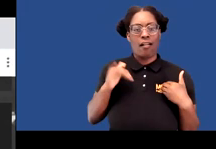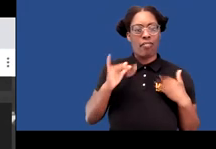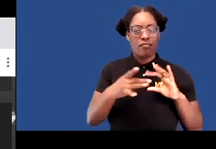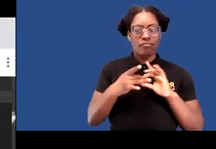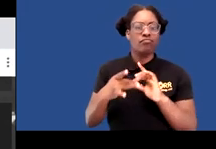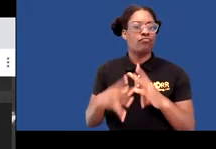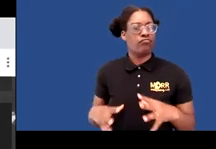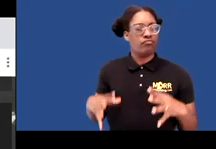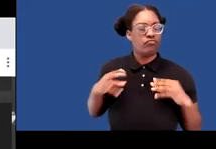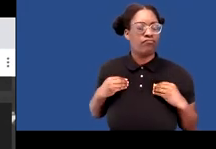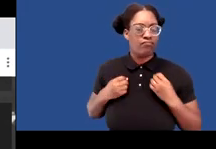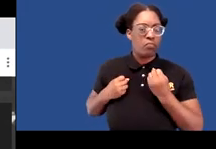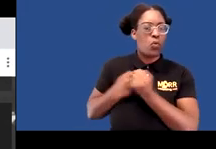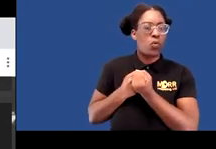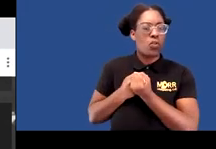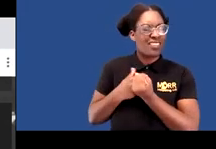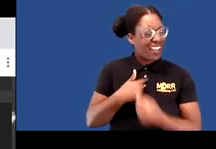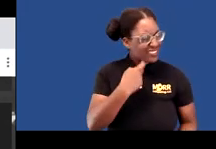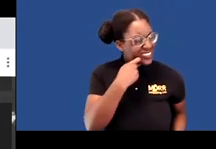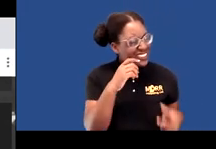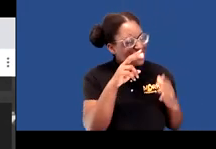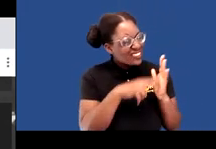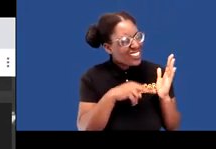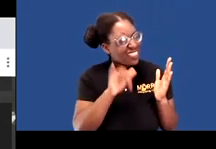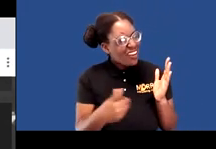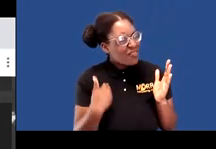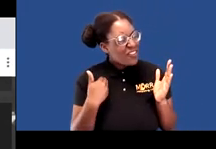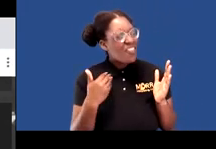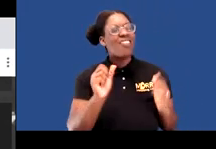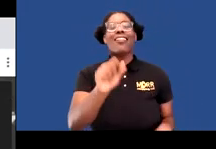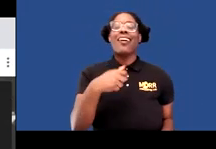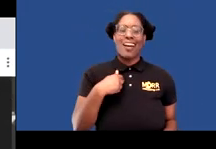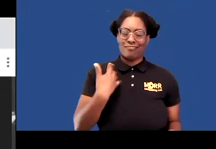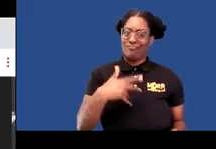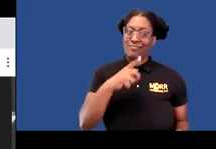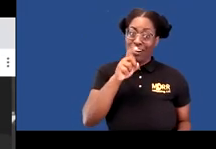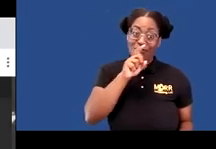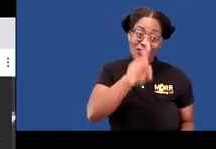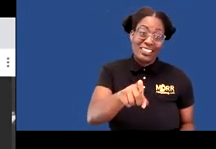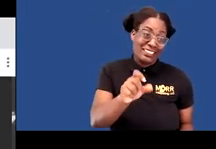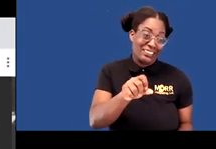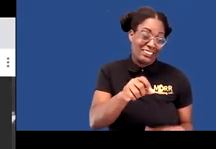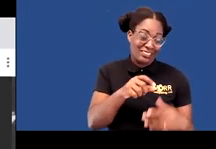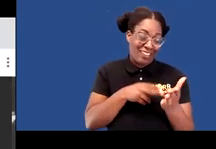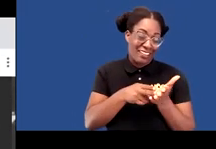Did I just read that already? I think I read that one earlier. I must really love it.